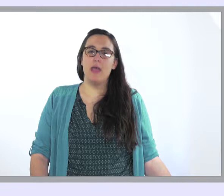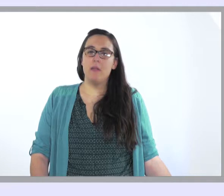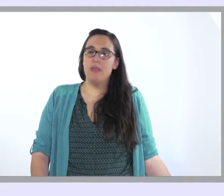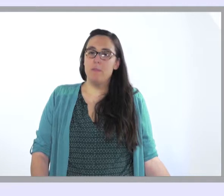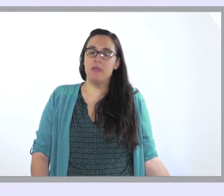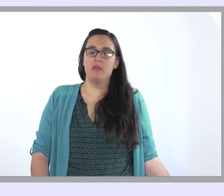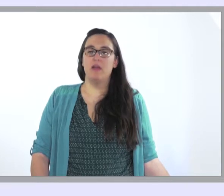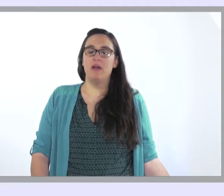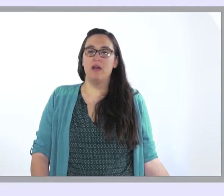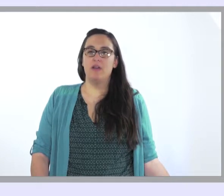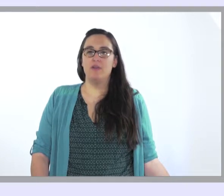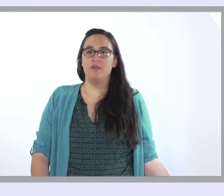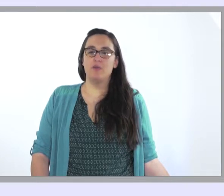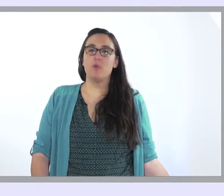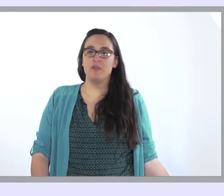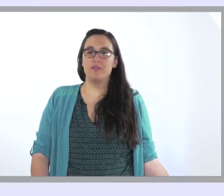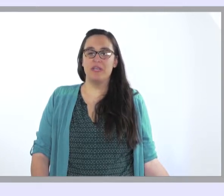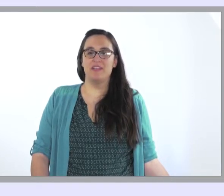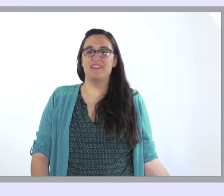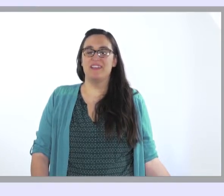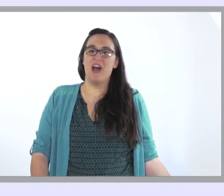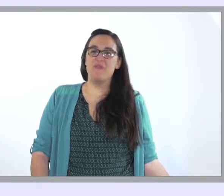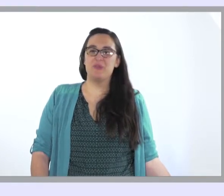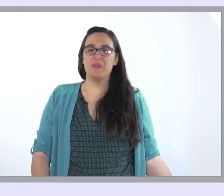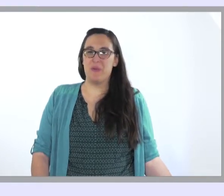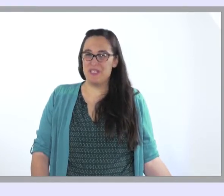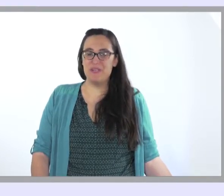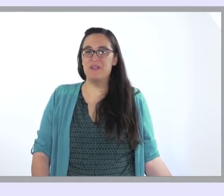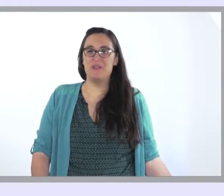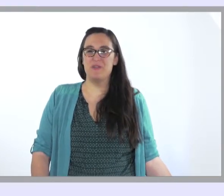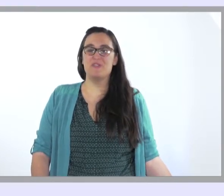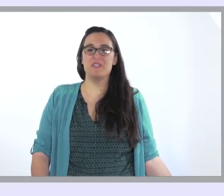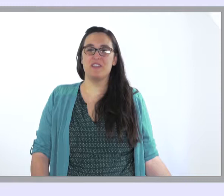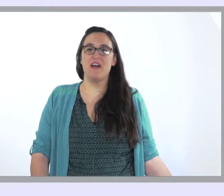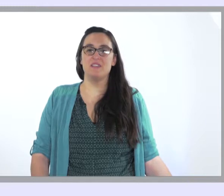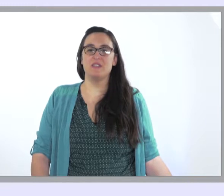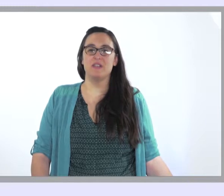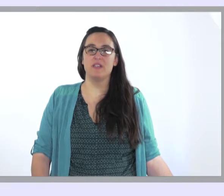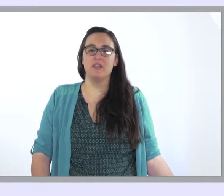Maybe you're wondering after the question that you just answered,